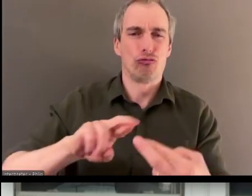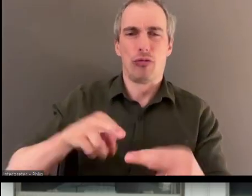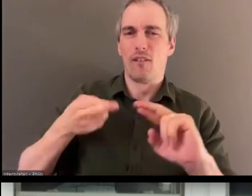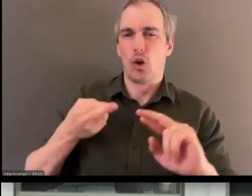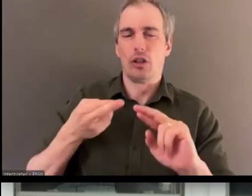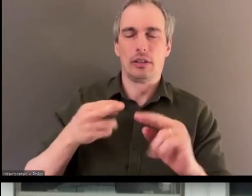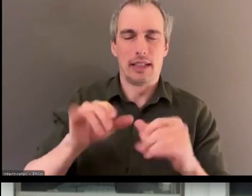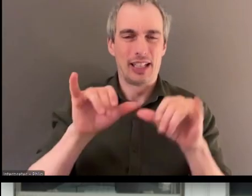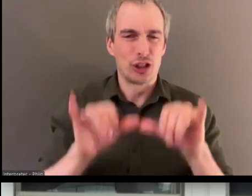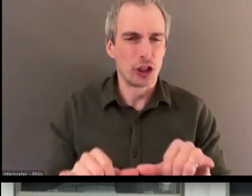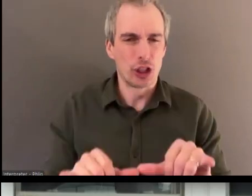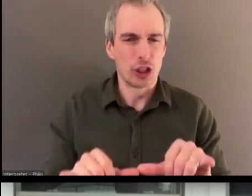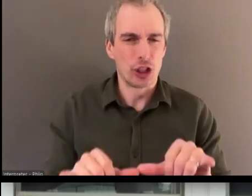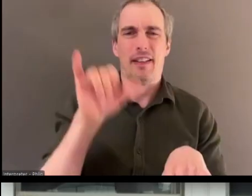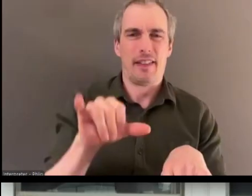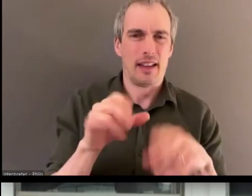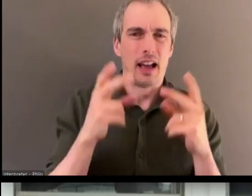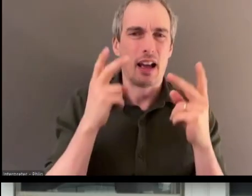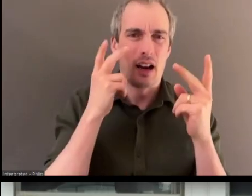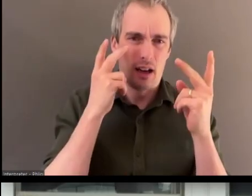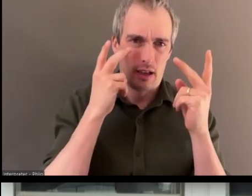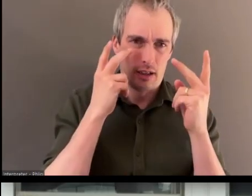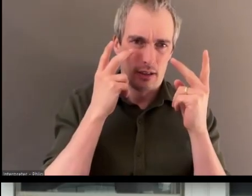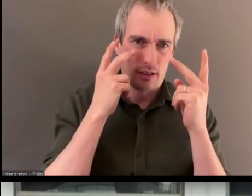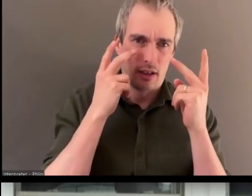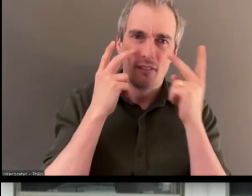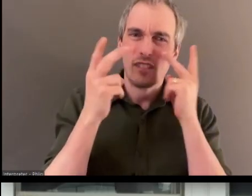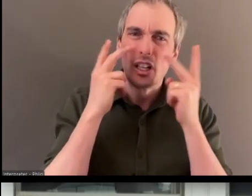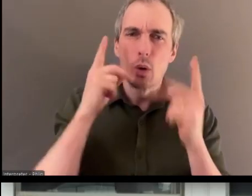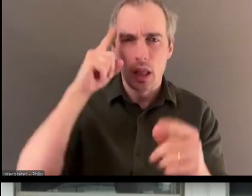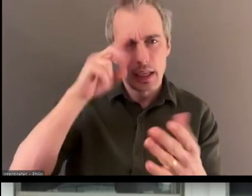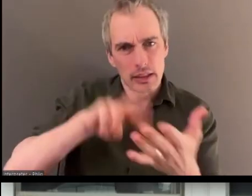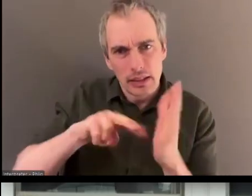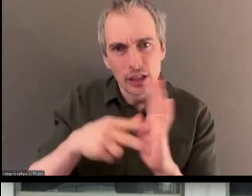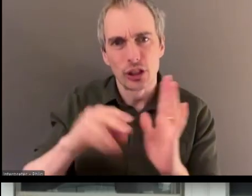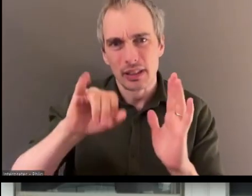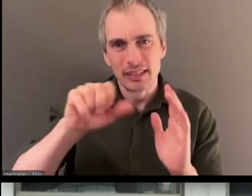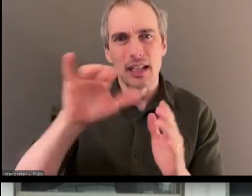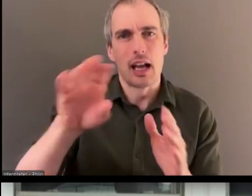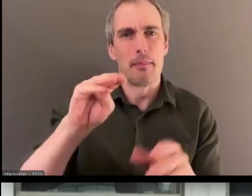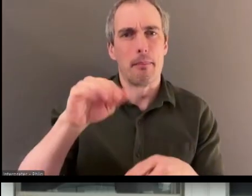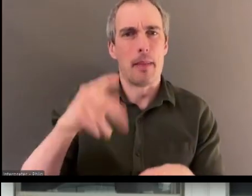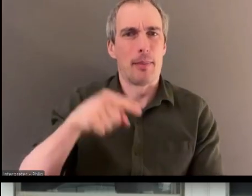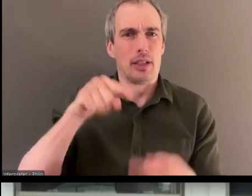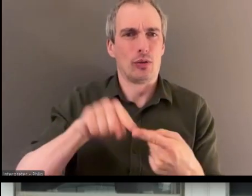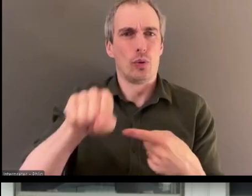So we're getting that structure. So we go from that PDF, the visual first print fidelity.